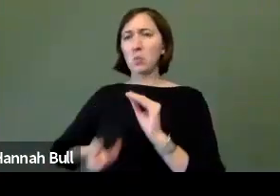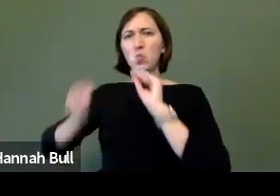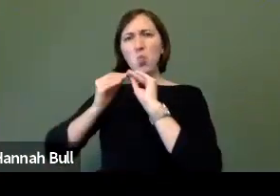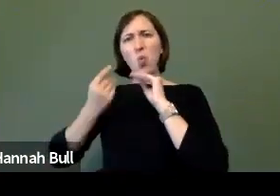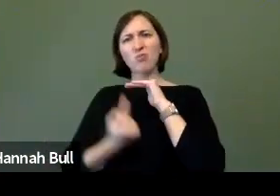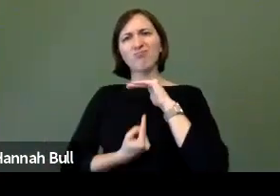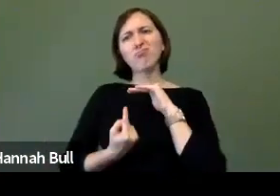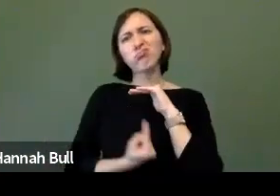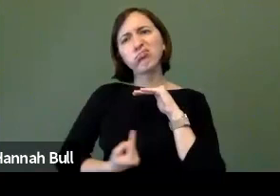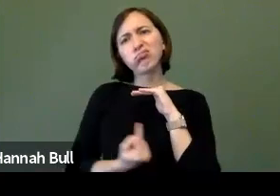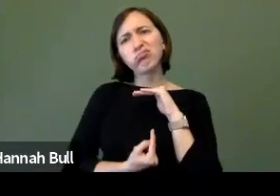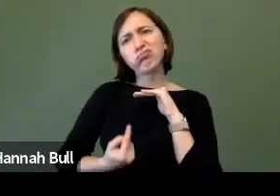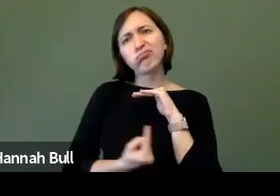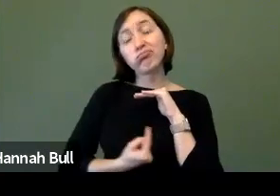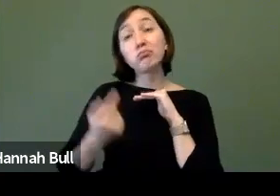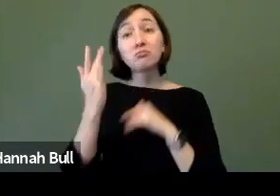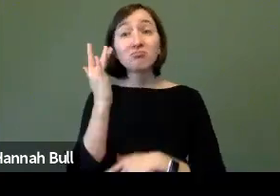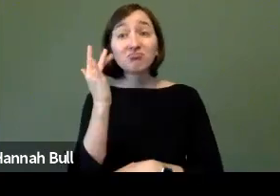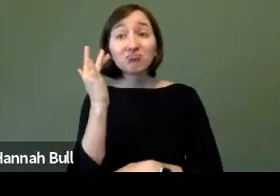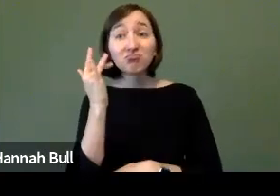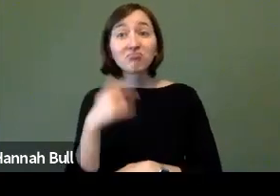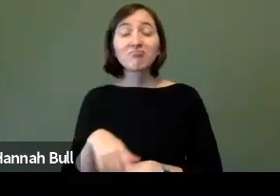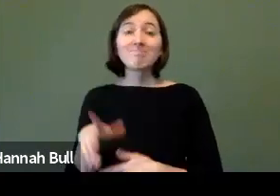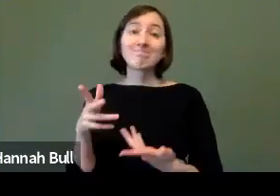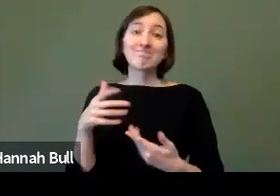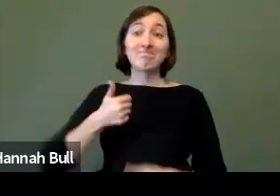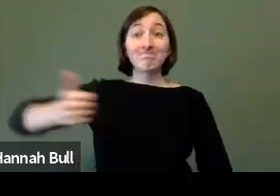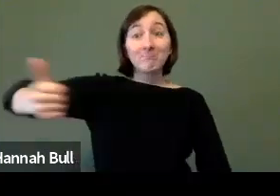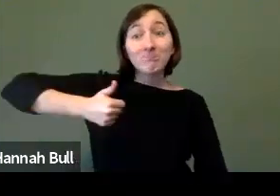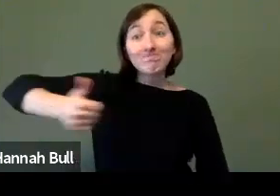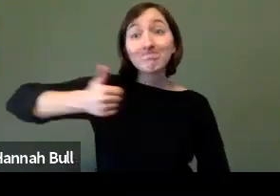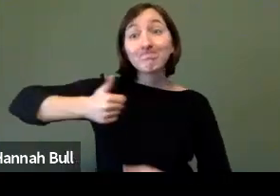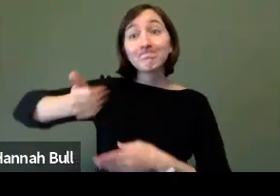That's a result of transit cuts. That's mass transit.